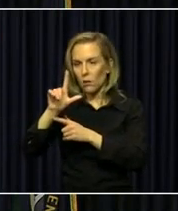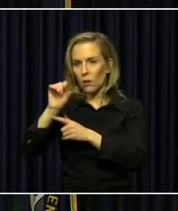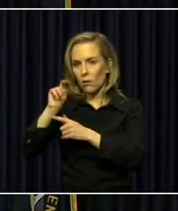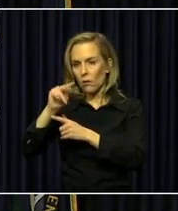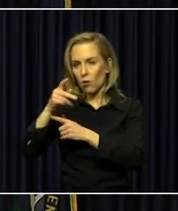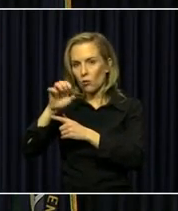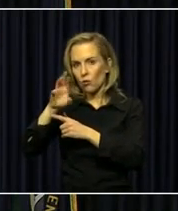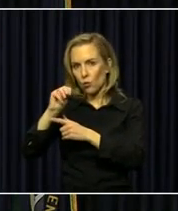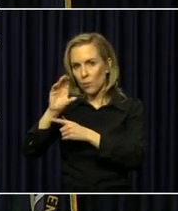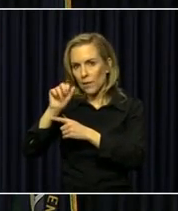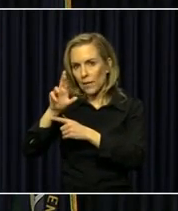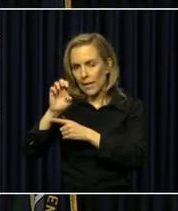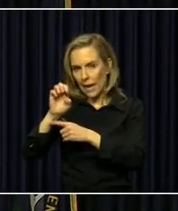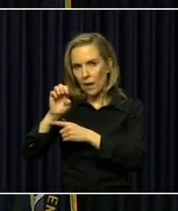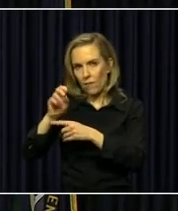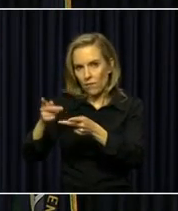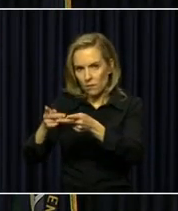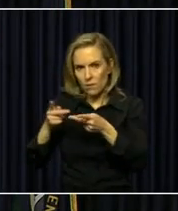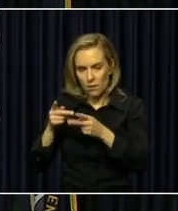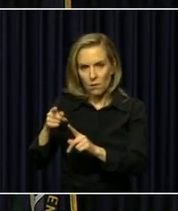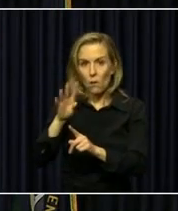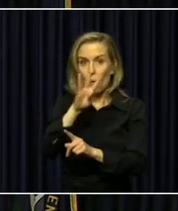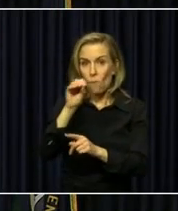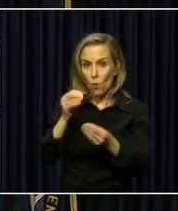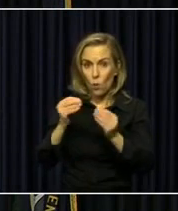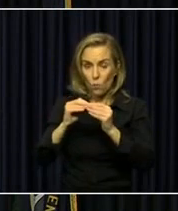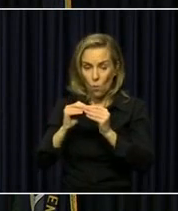WENT TO THE SAME COLLEGE.